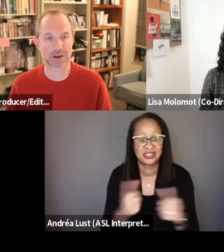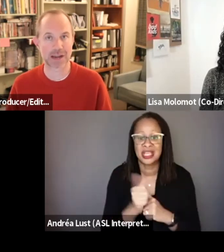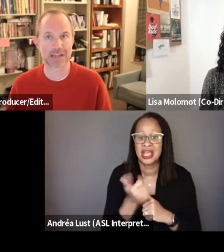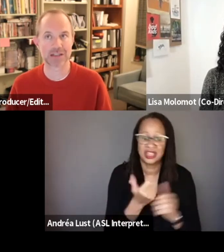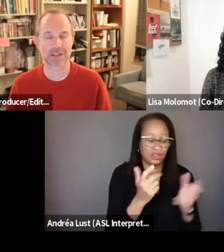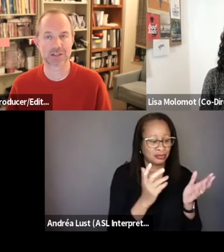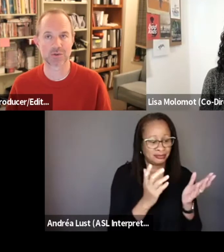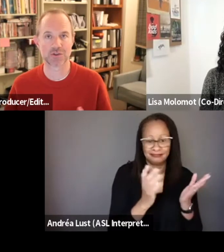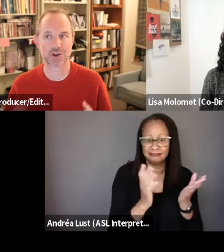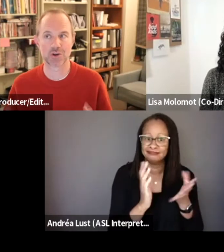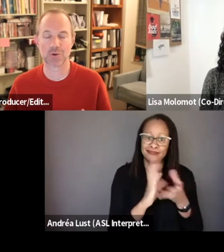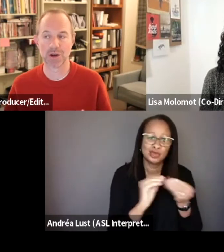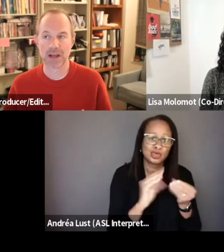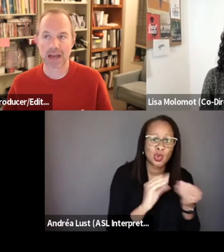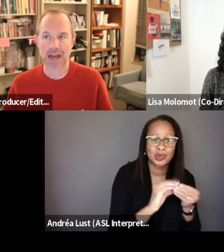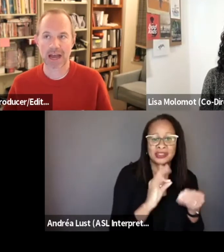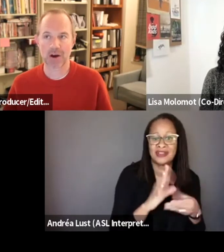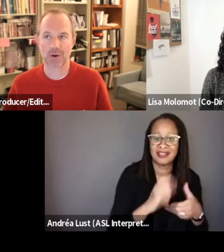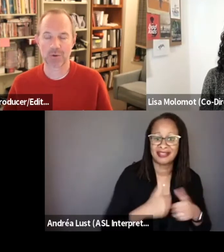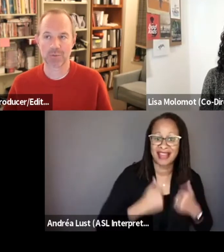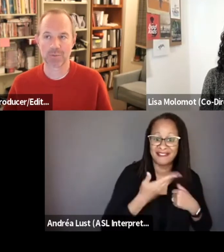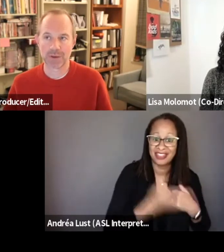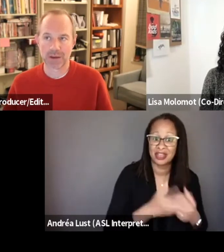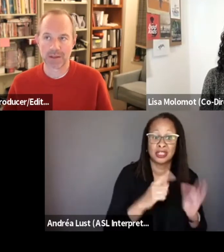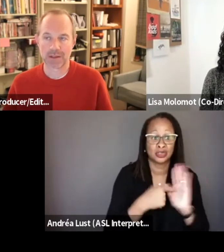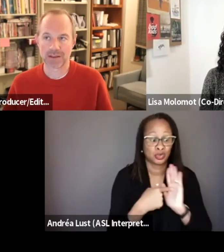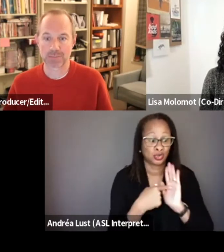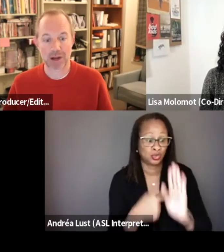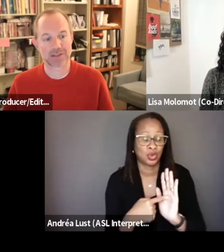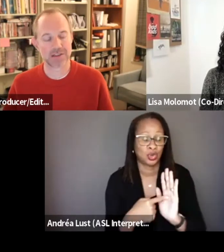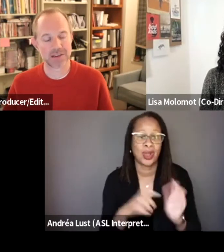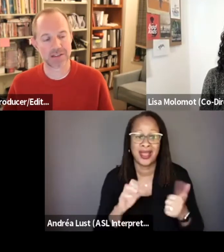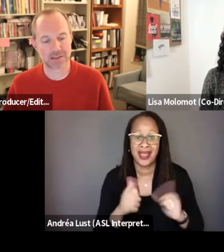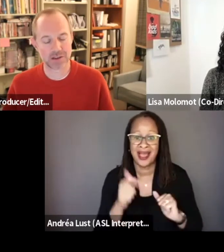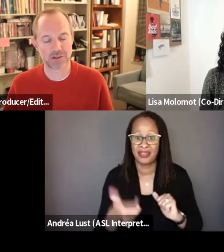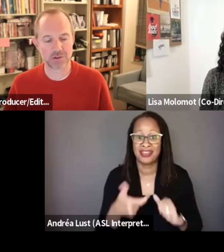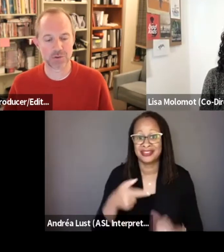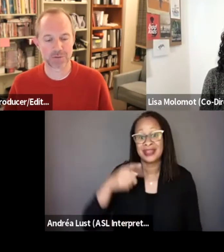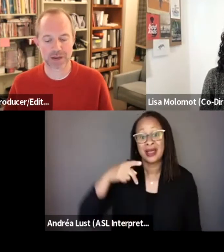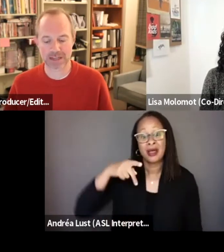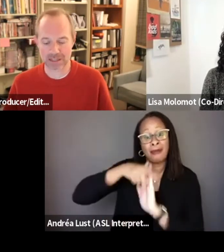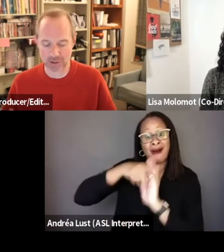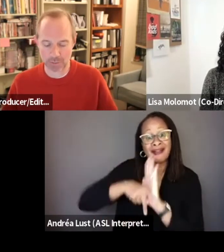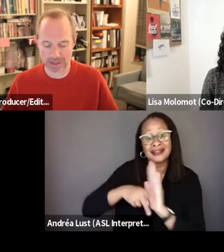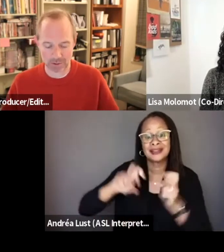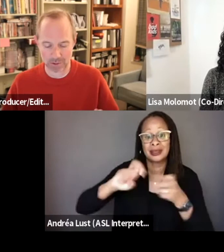and to sort of show how this policy and this issue affects so many.